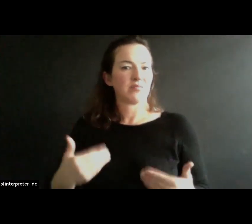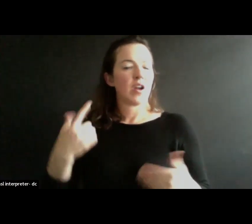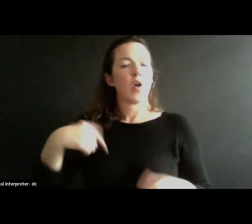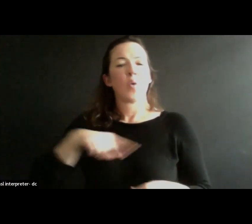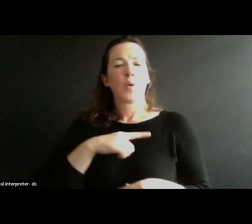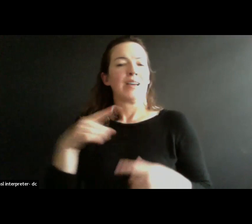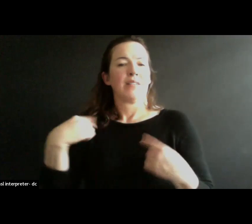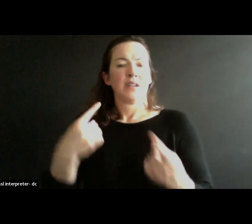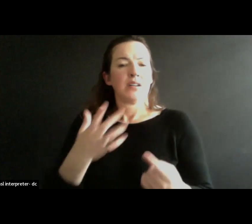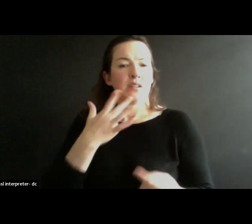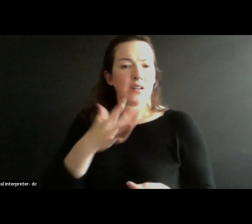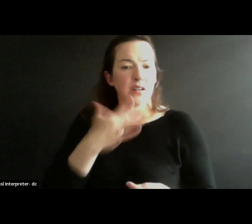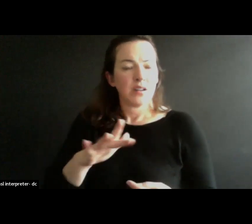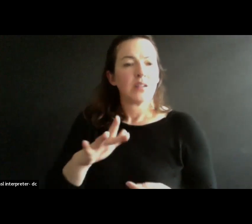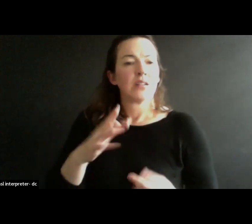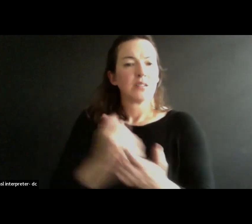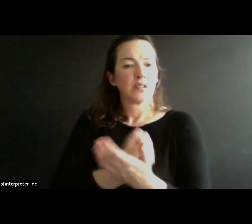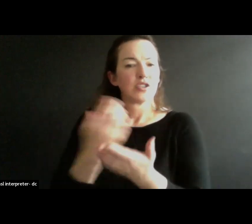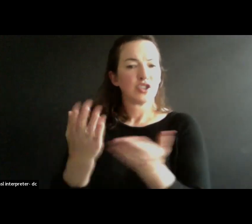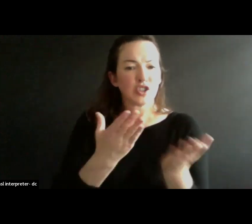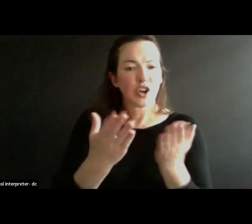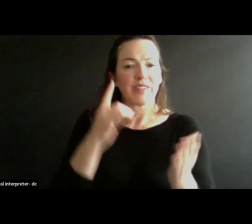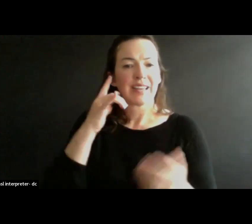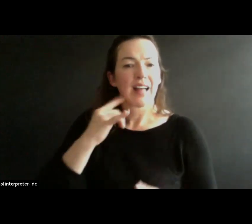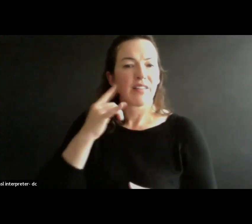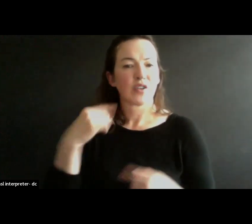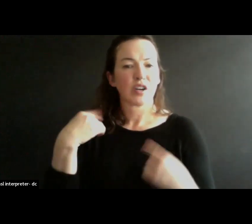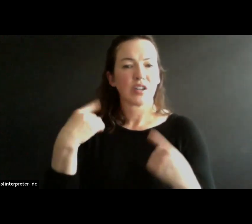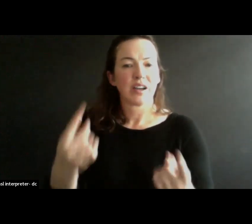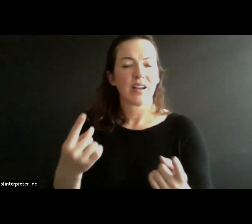fortunate enough to be able to serve. Now the State of California, we're at 53 counties